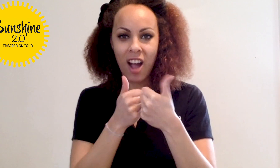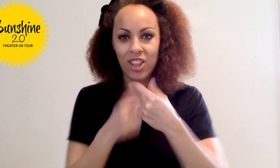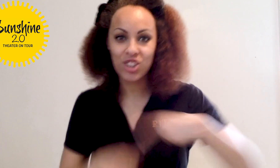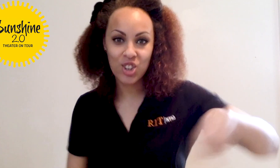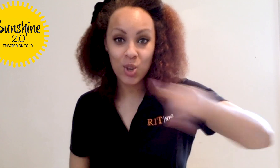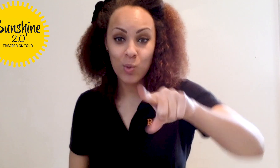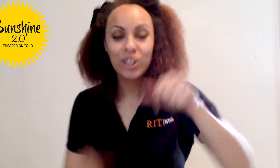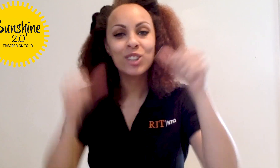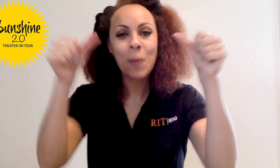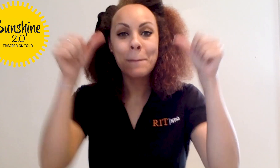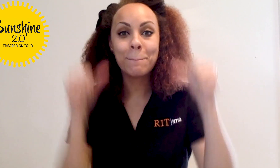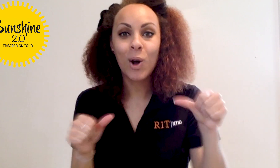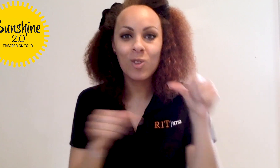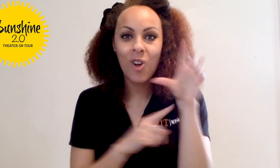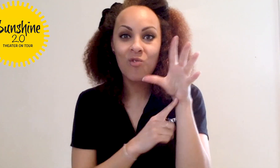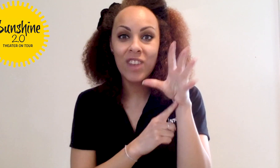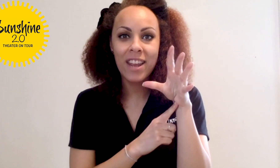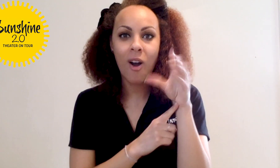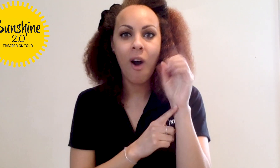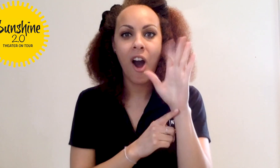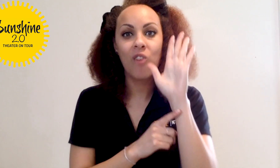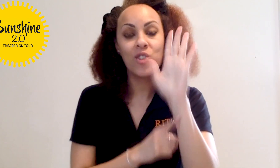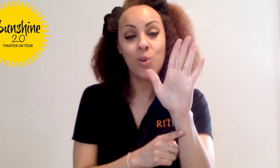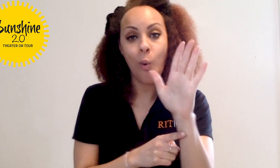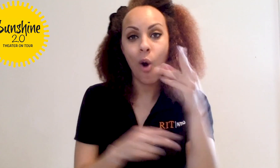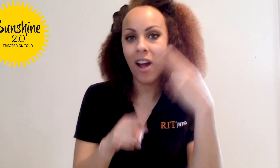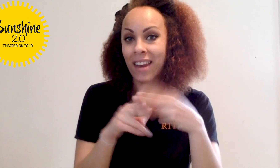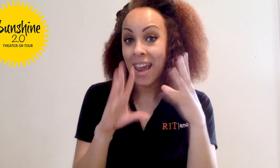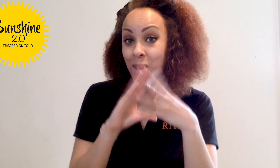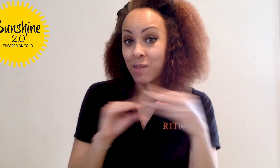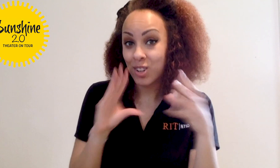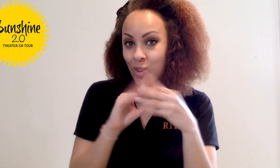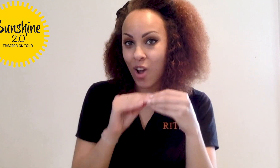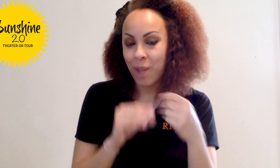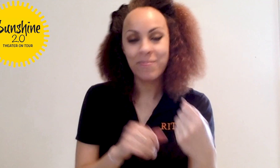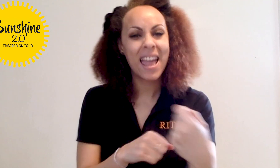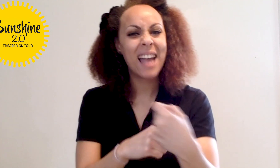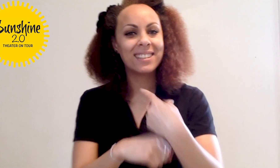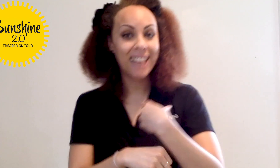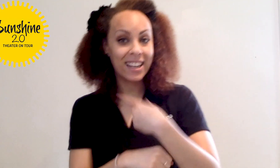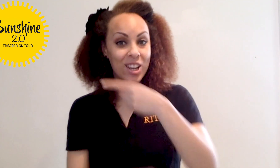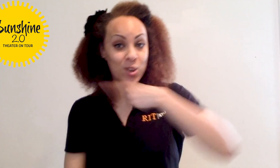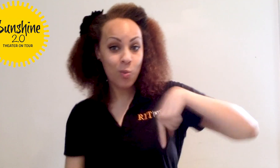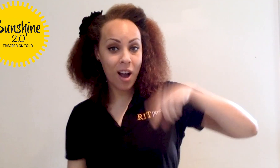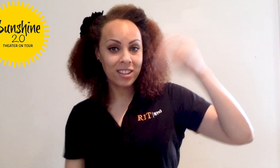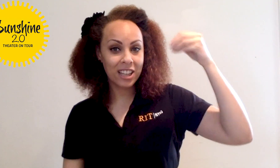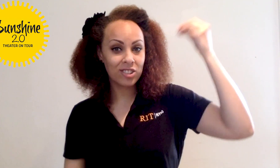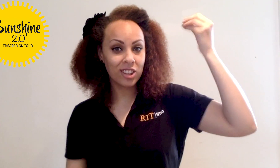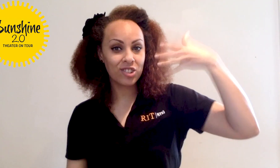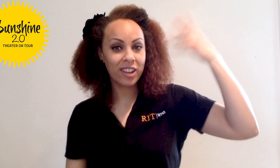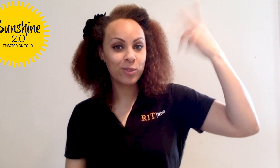Now, I challenge you all to post a video of your name story and send it to us,